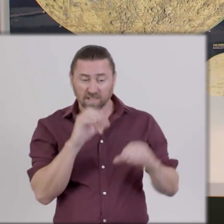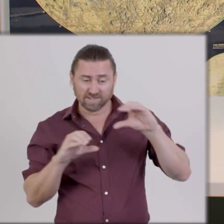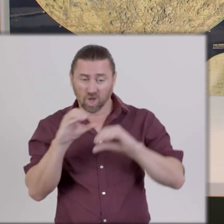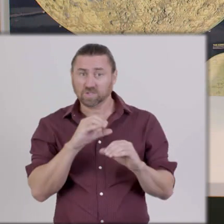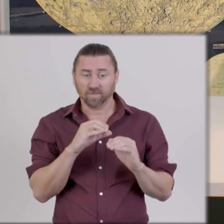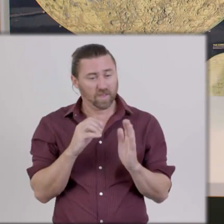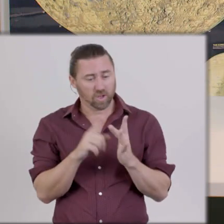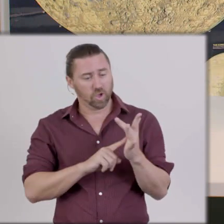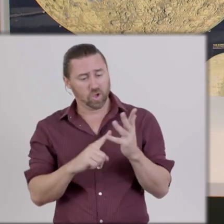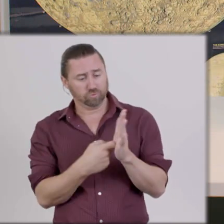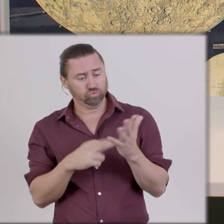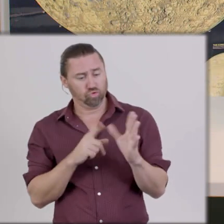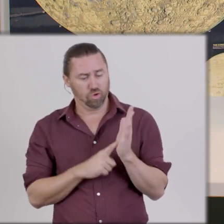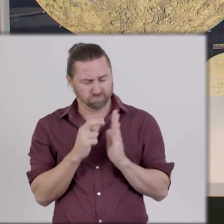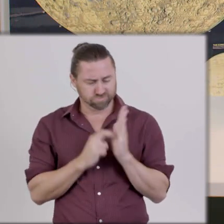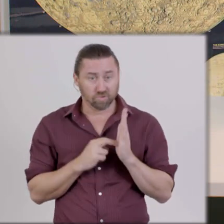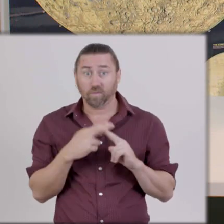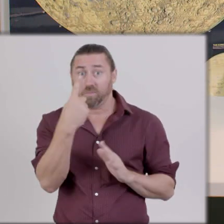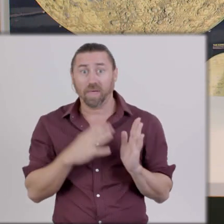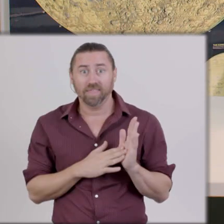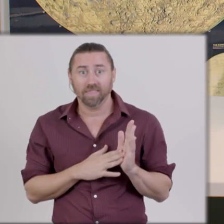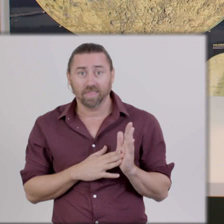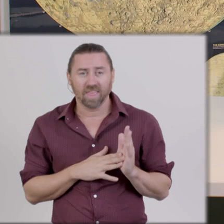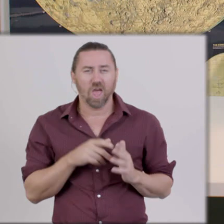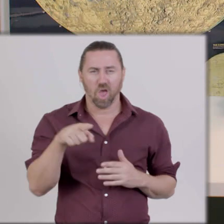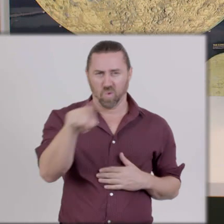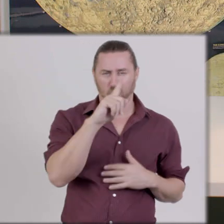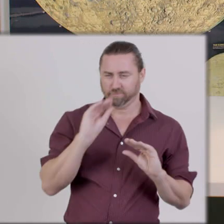and keep it in a scientific journal, and you could teach someone